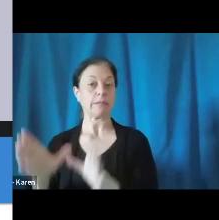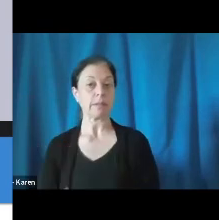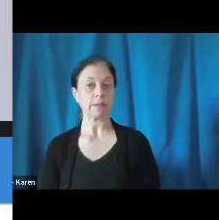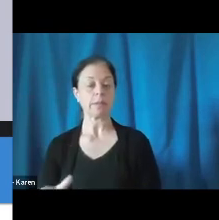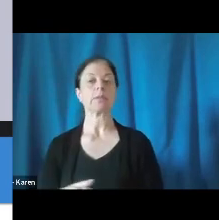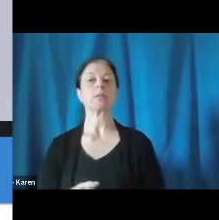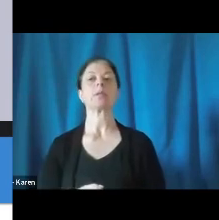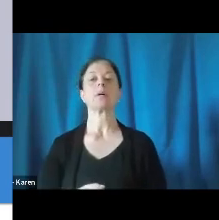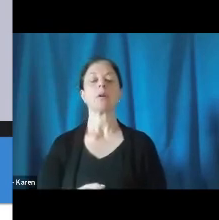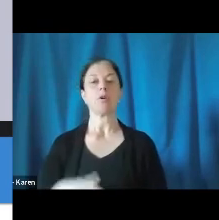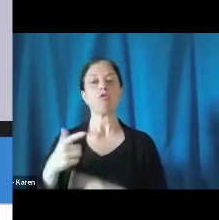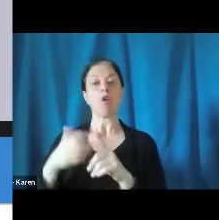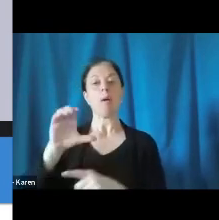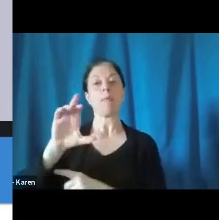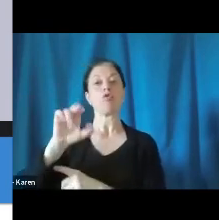the photo, with the microphone is a very